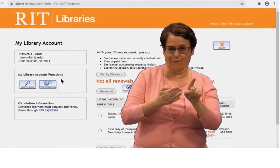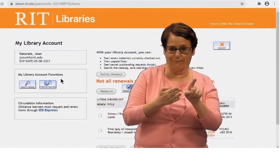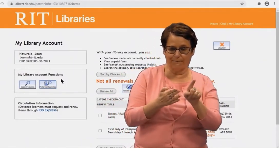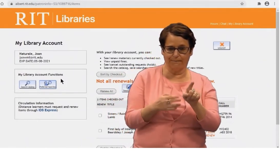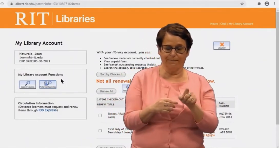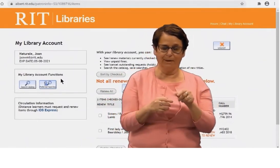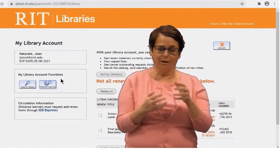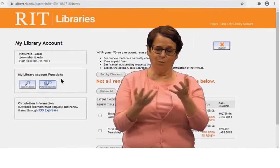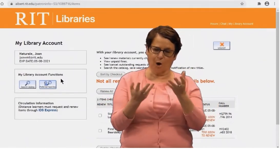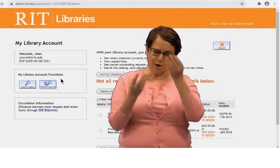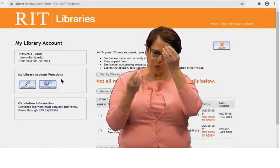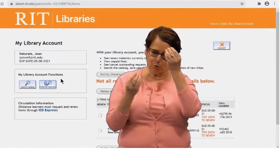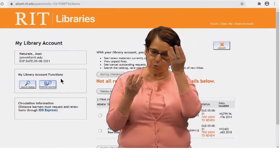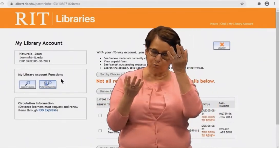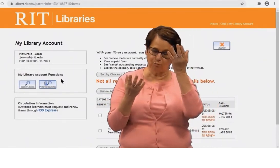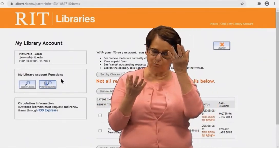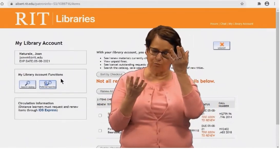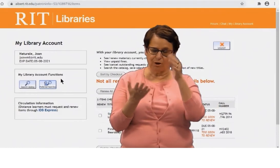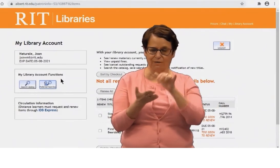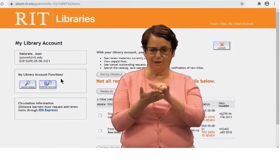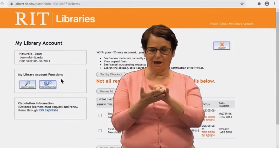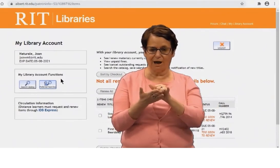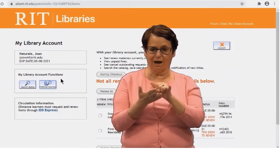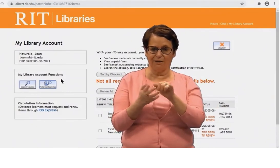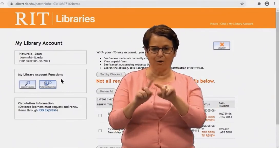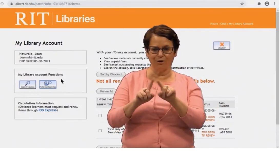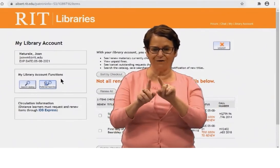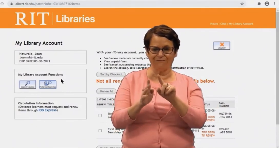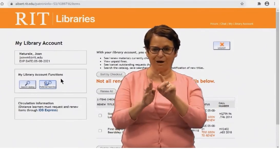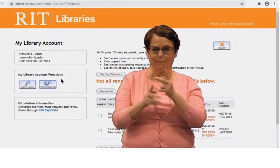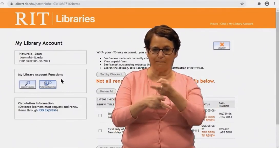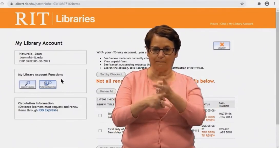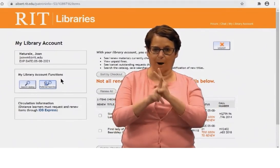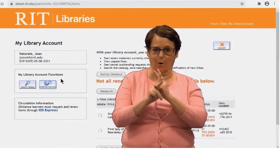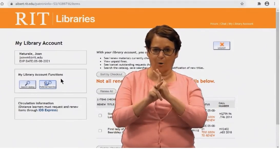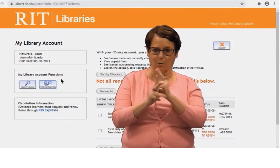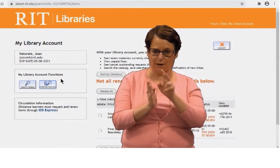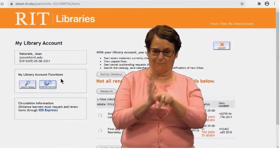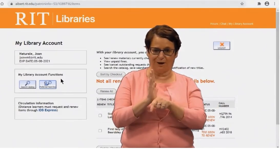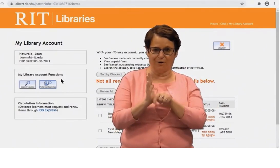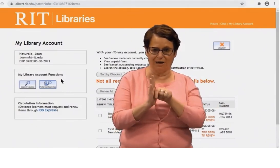can go up to the circulation desk in order to check them out.